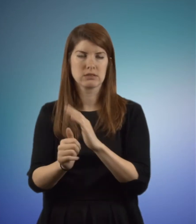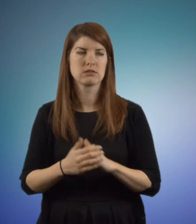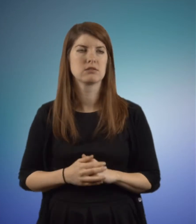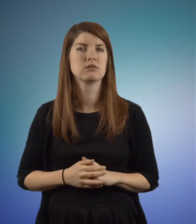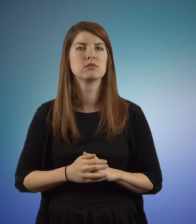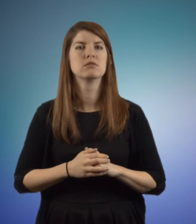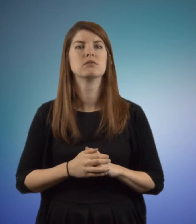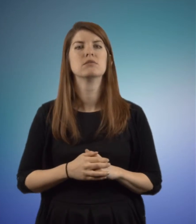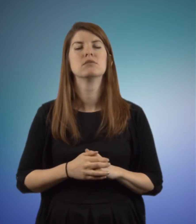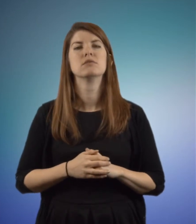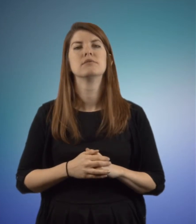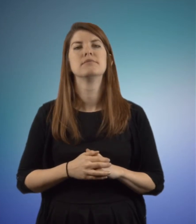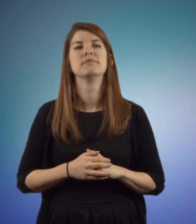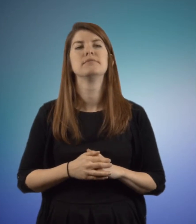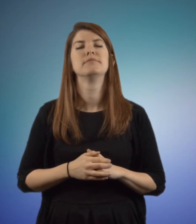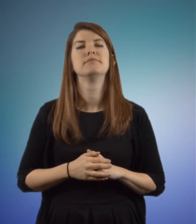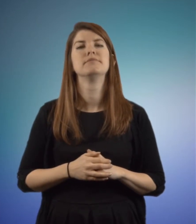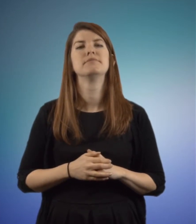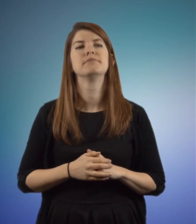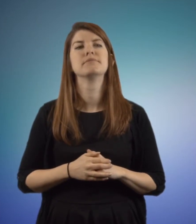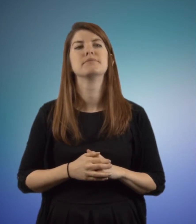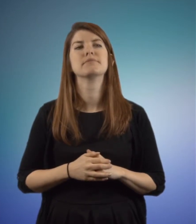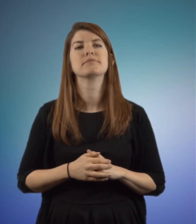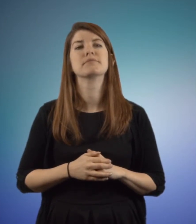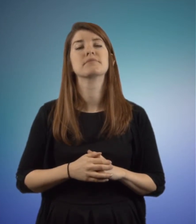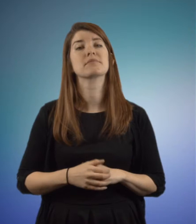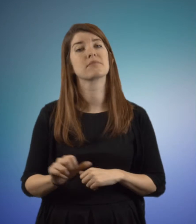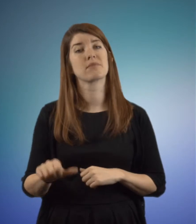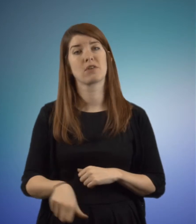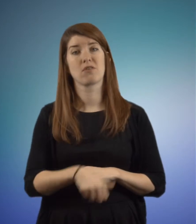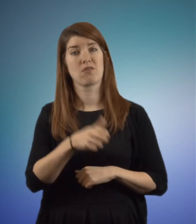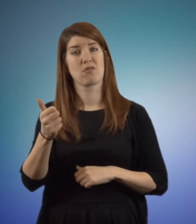Another aspect of this is percentile.